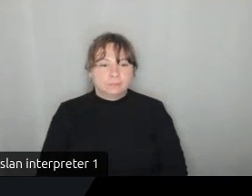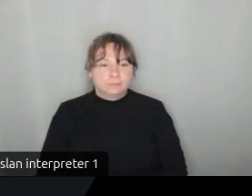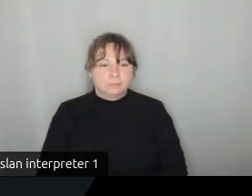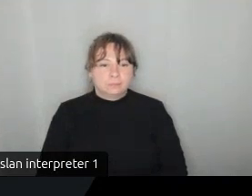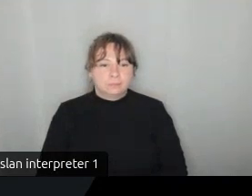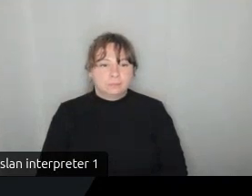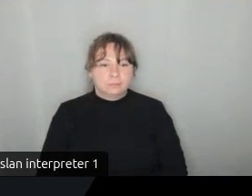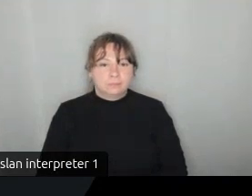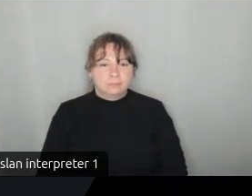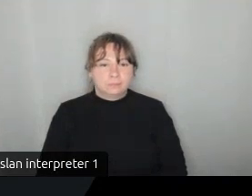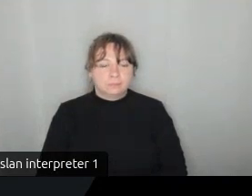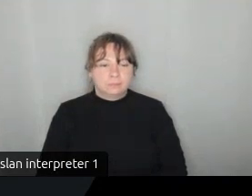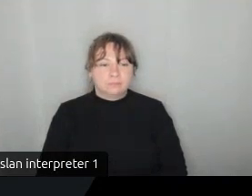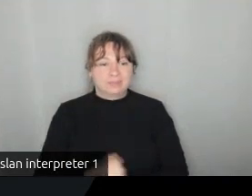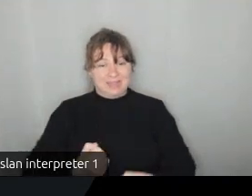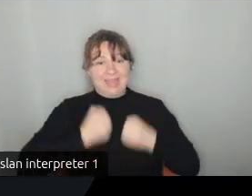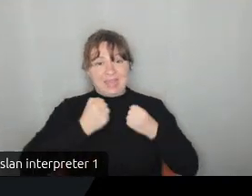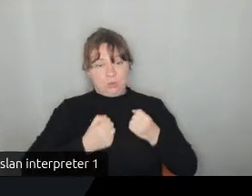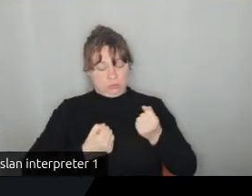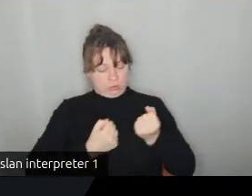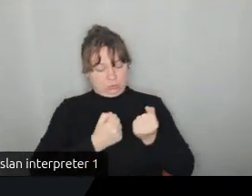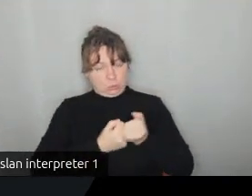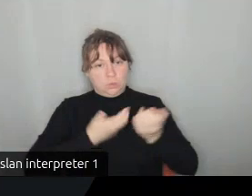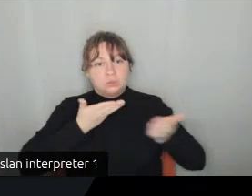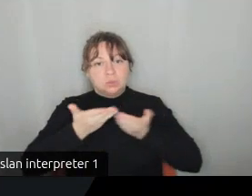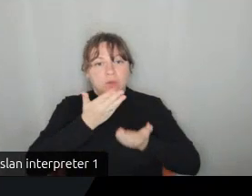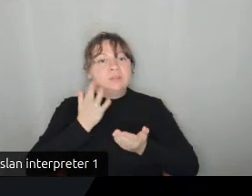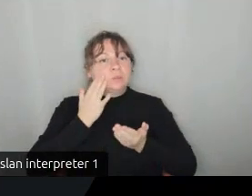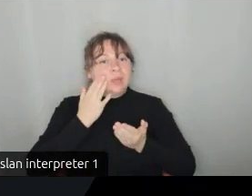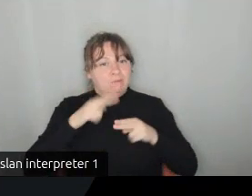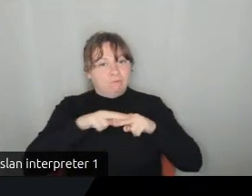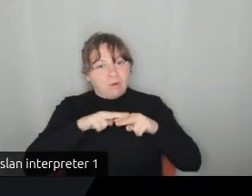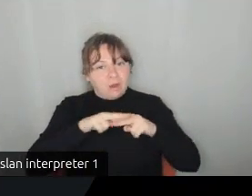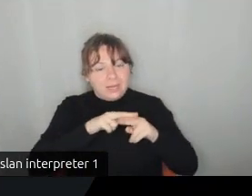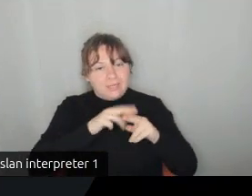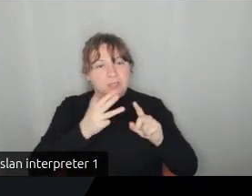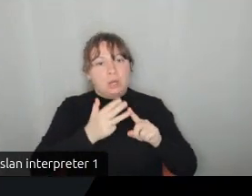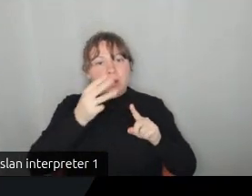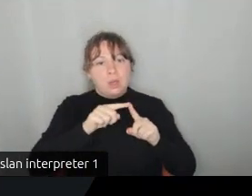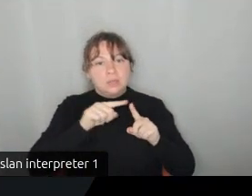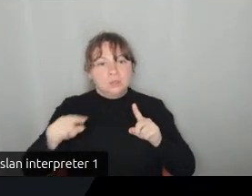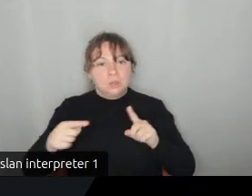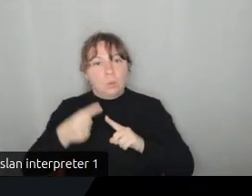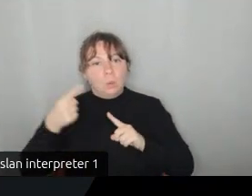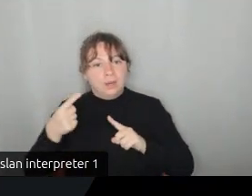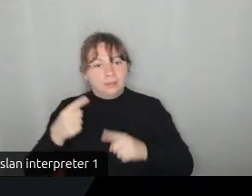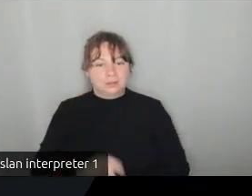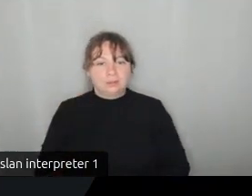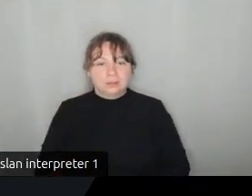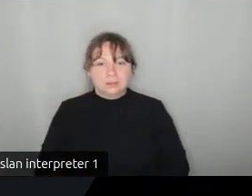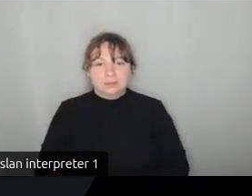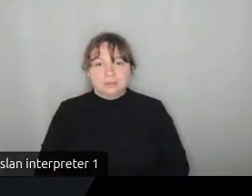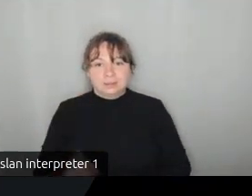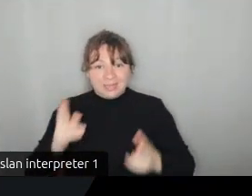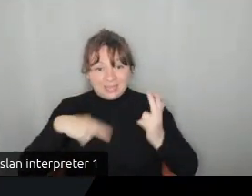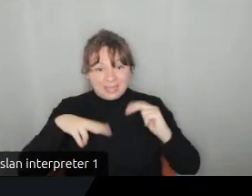is only on Fridays 9 to 1:00. Now this is our little pamphlet. So if anyone gets lost or they